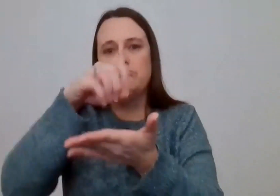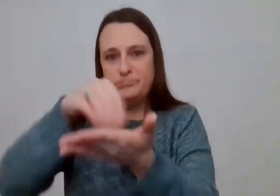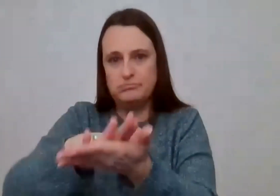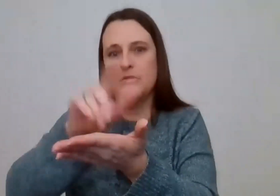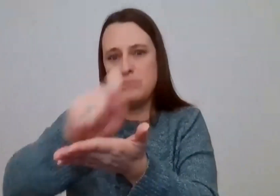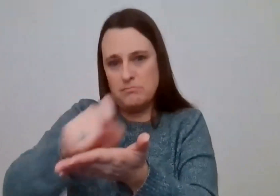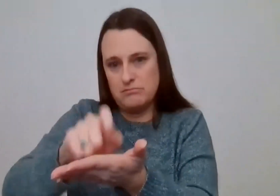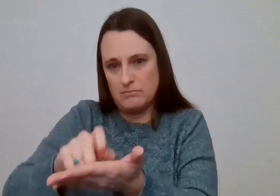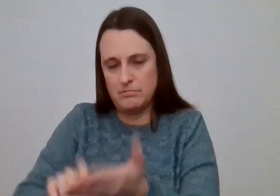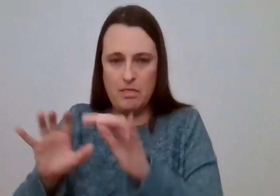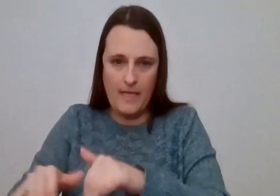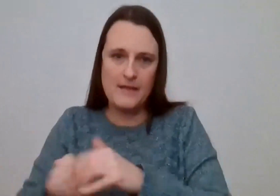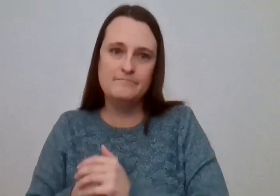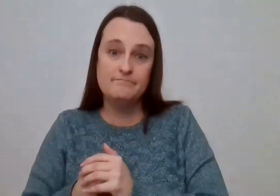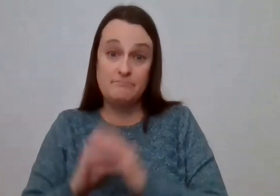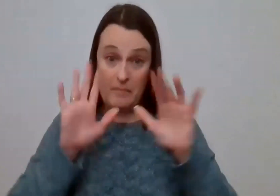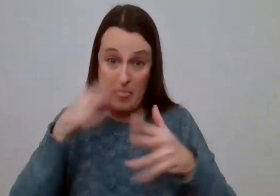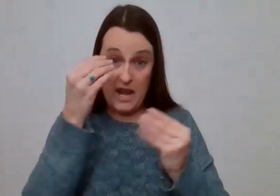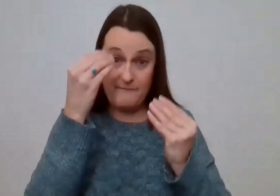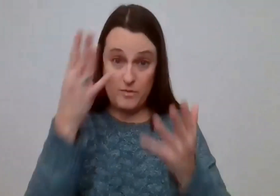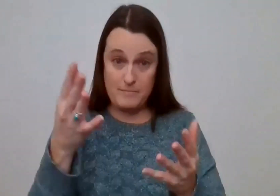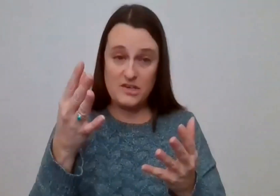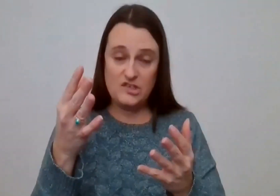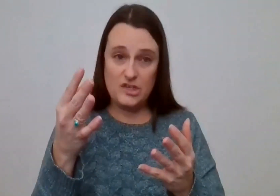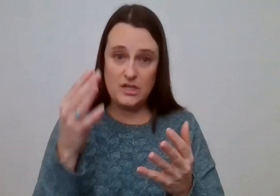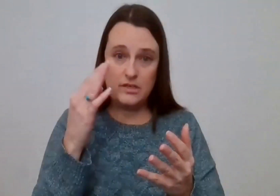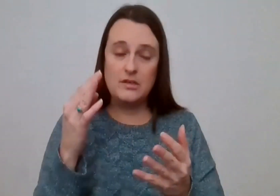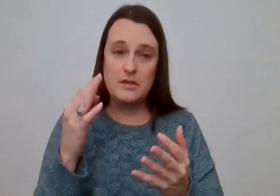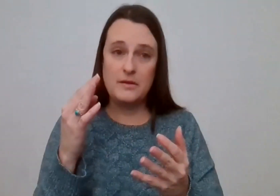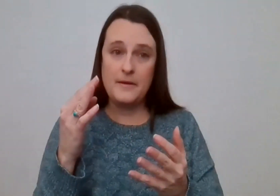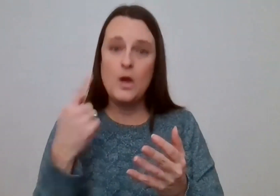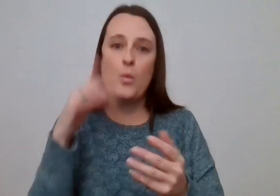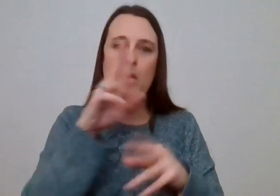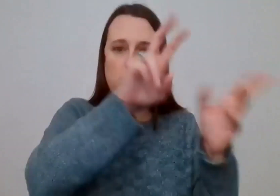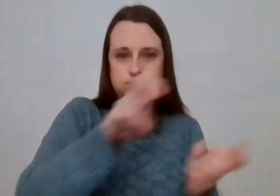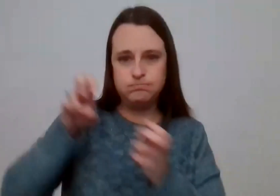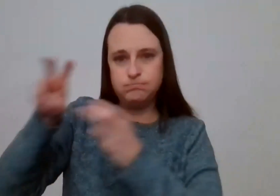hand and then the information will be included or posted in synergy our student information system